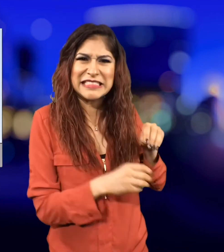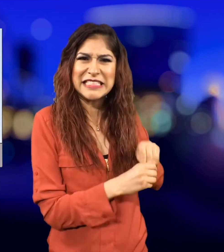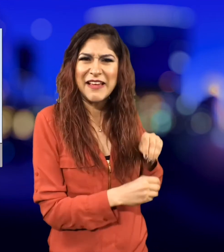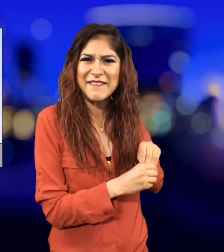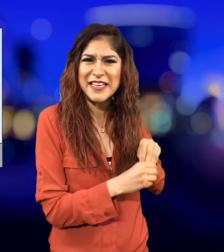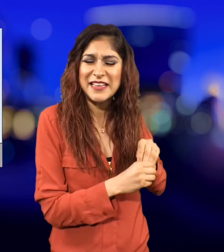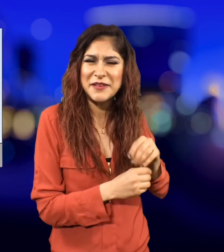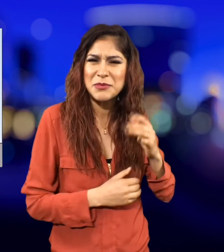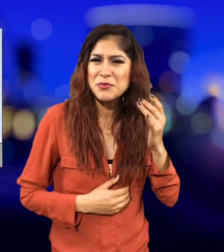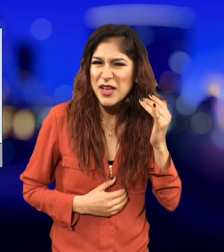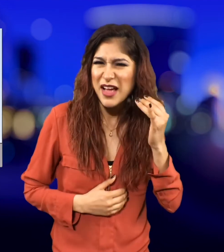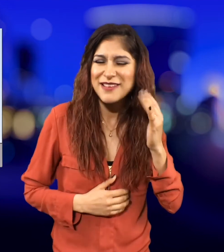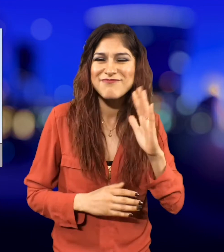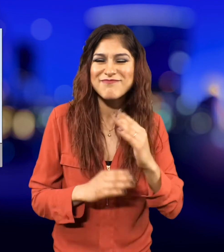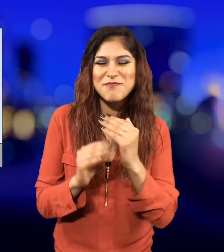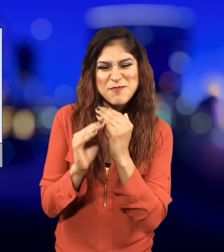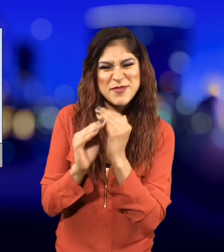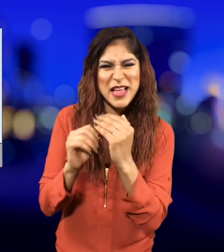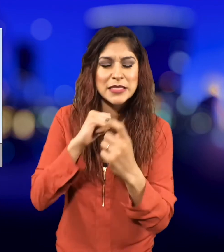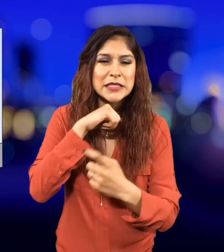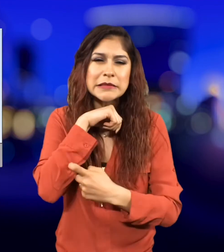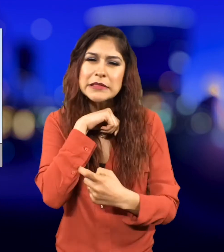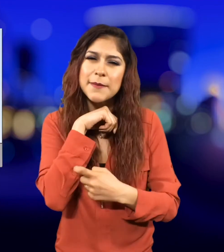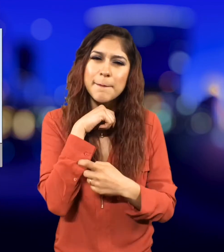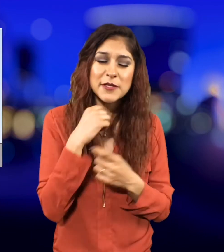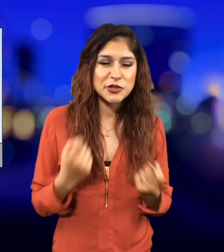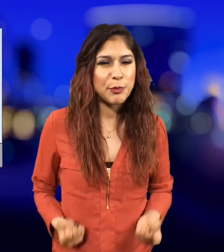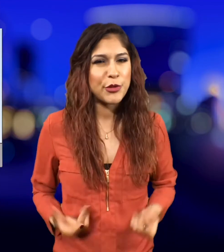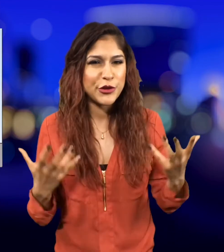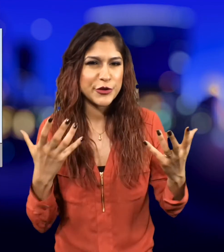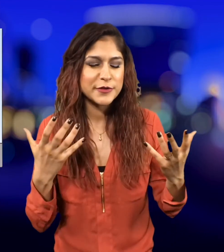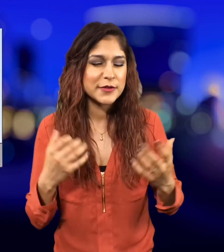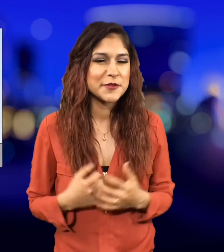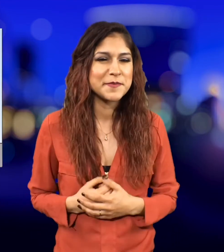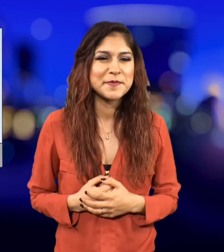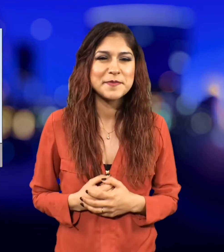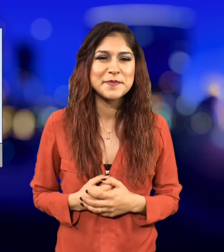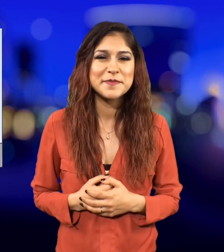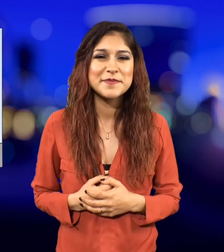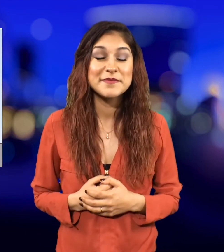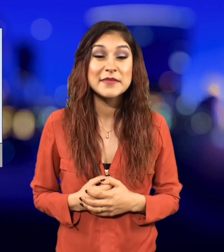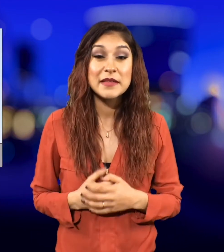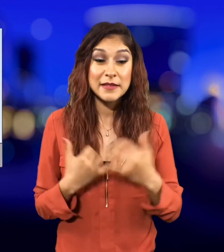savings so you're not tempted to splurge.